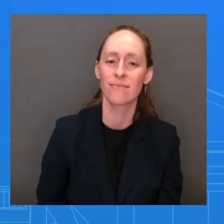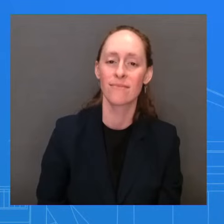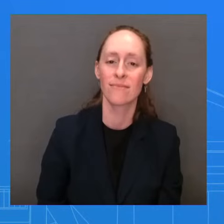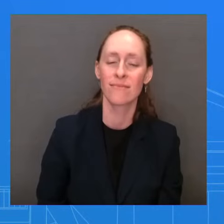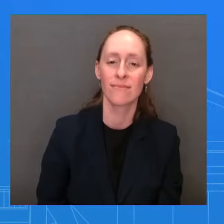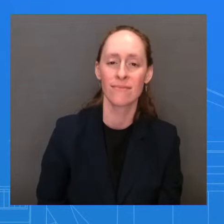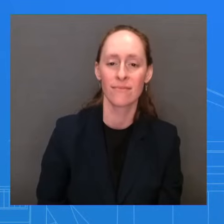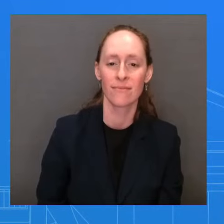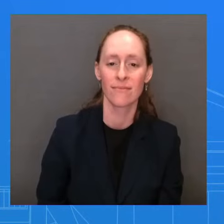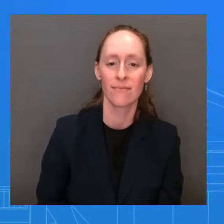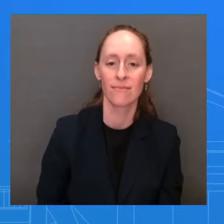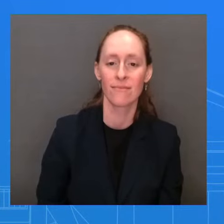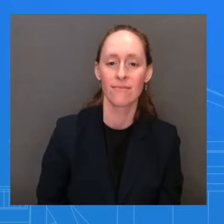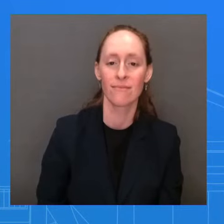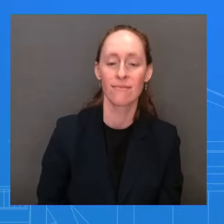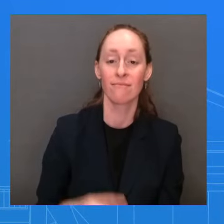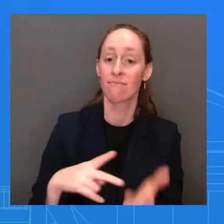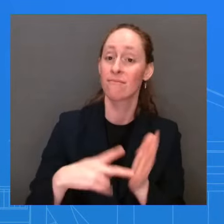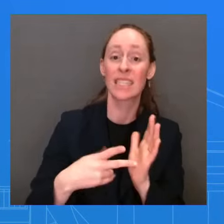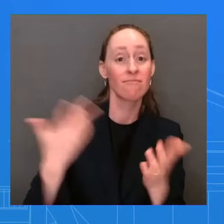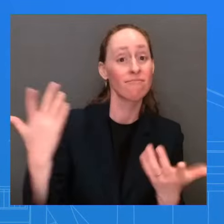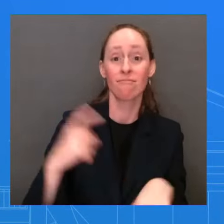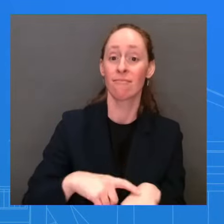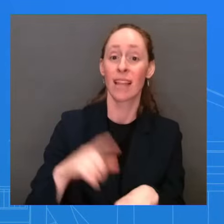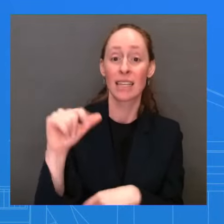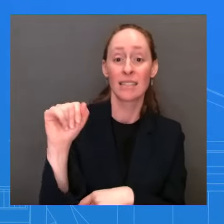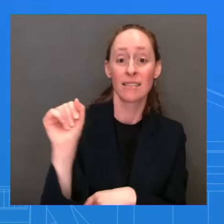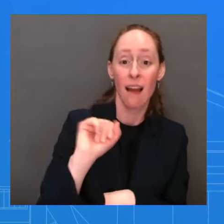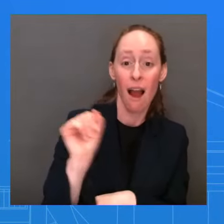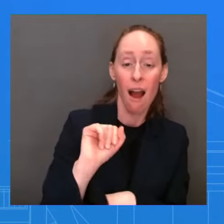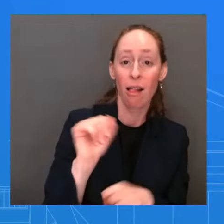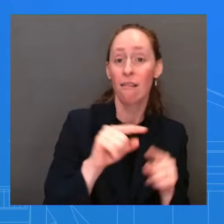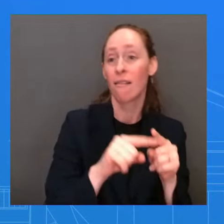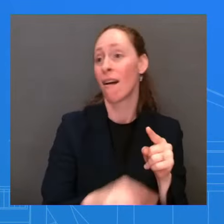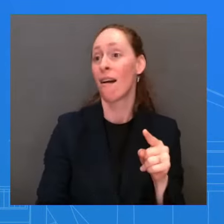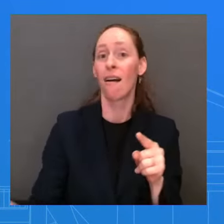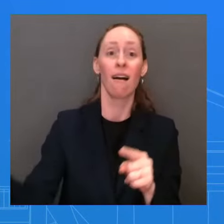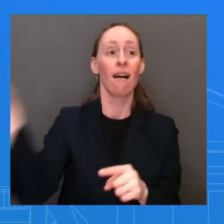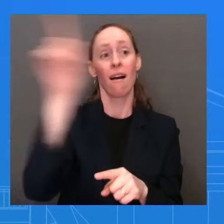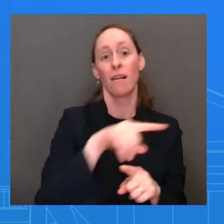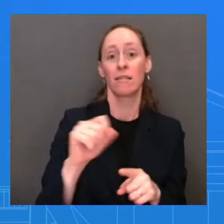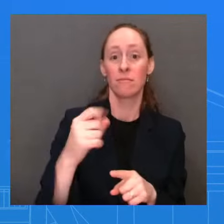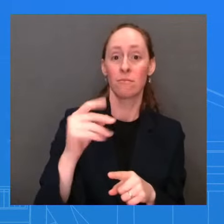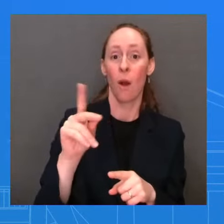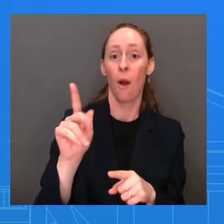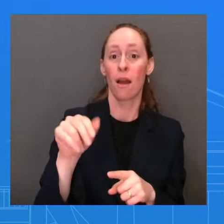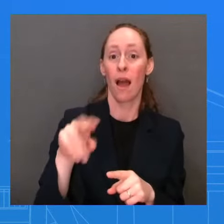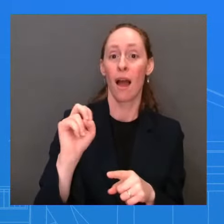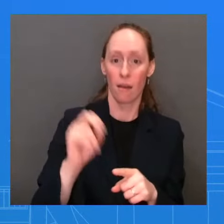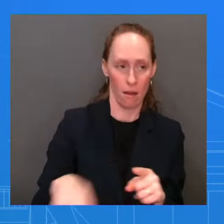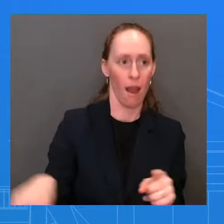Spokane and everywhere in between, safer and more secure. Despite President Biden's historic actions